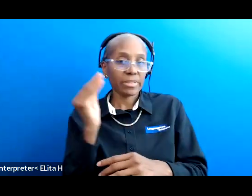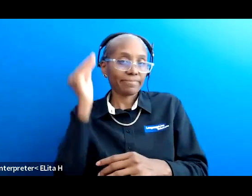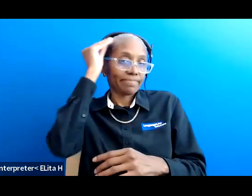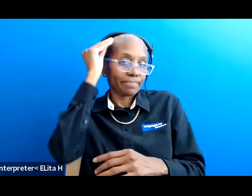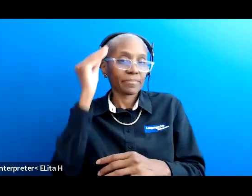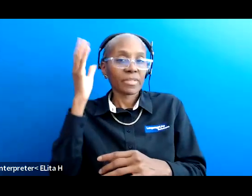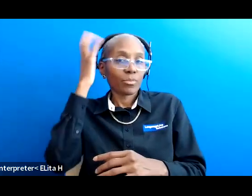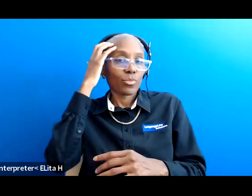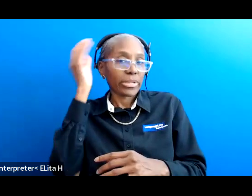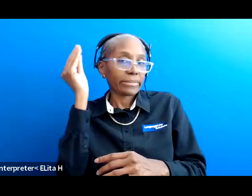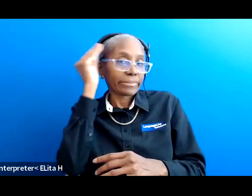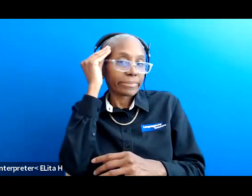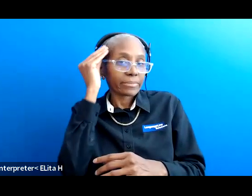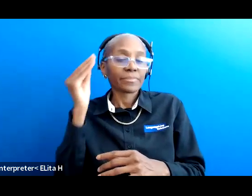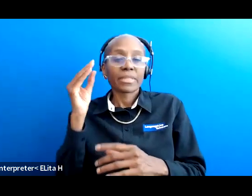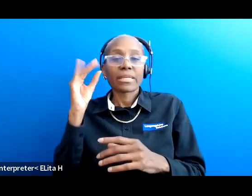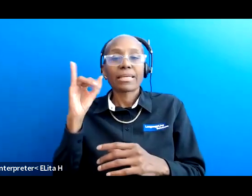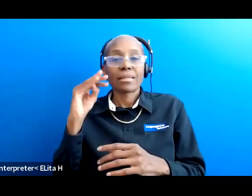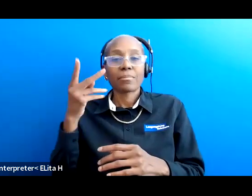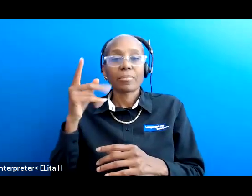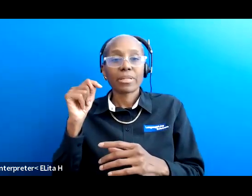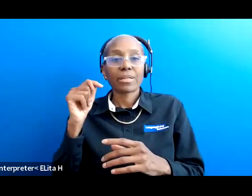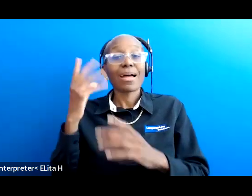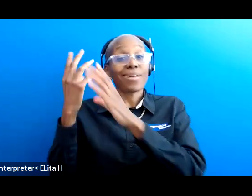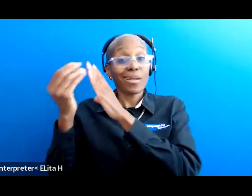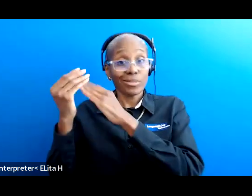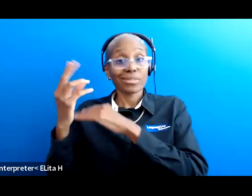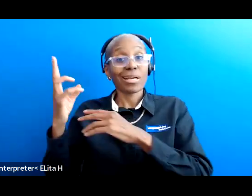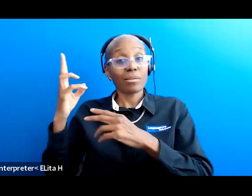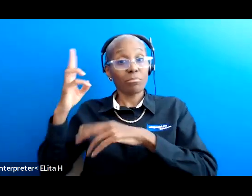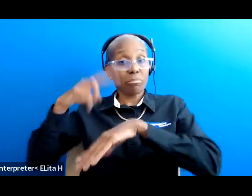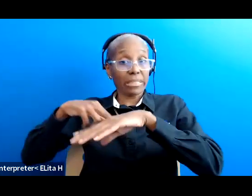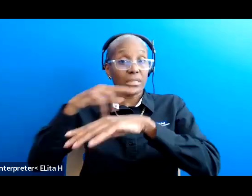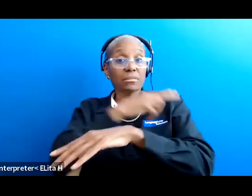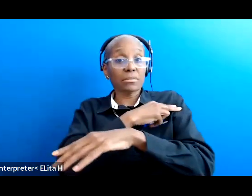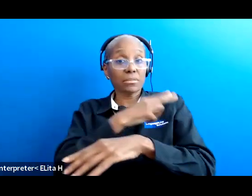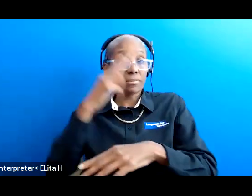There's a lot of success going on with external plants, I shouldn't